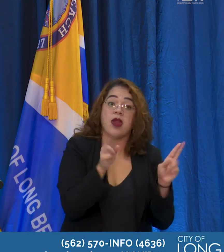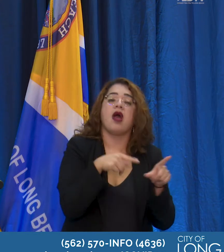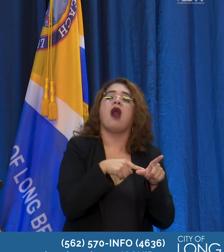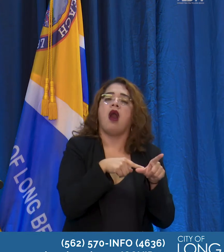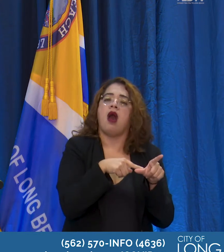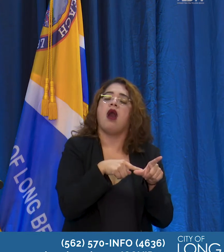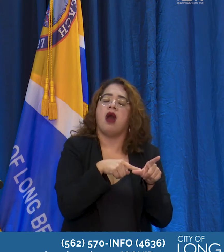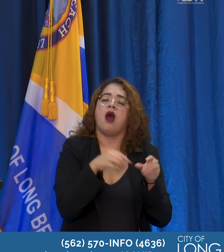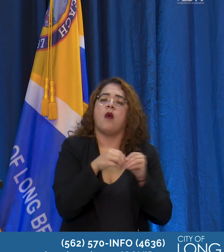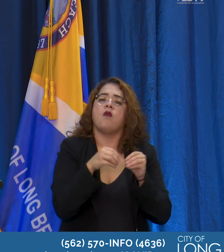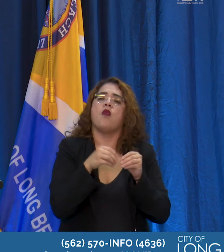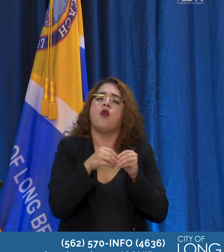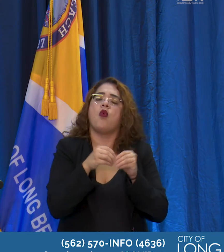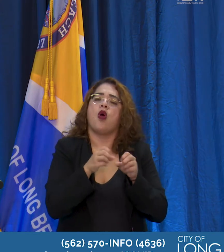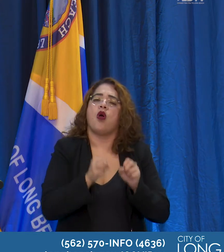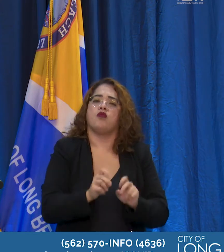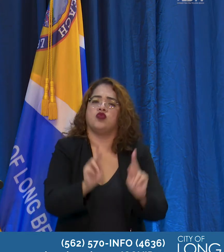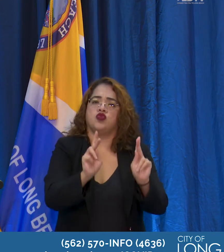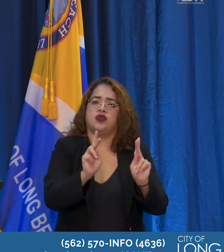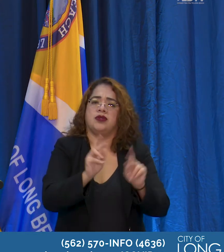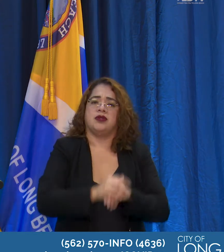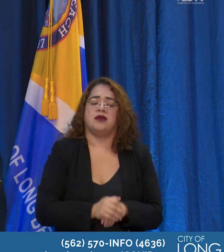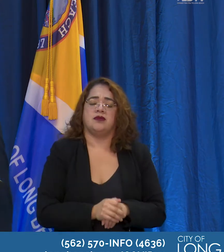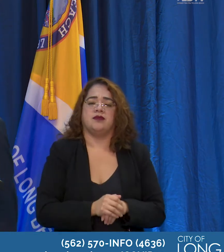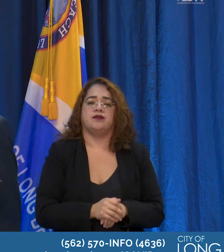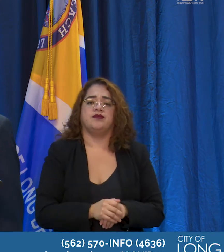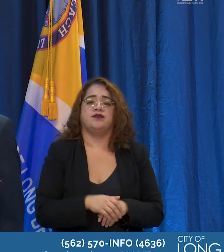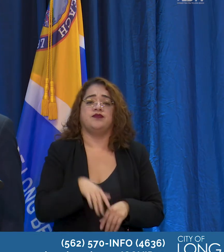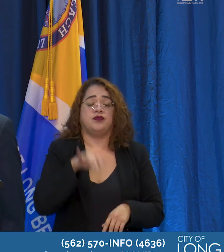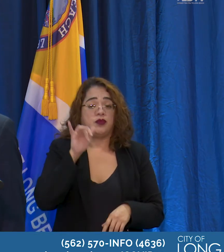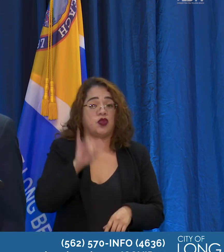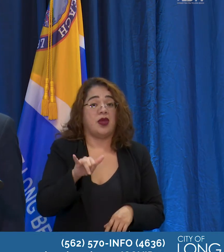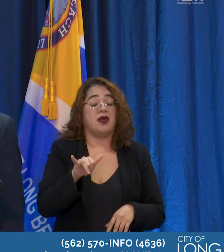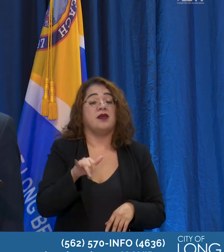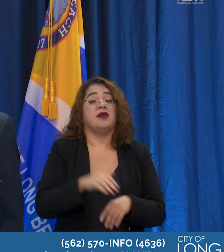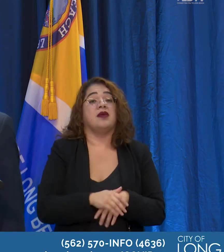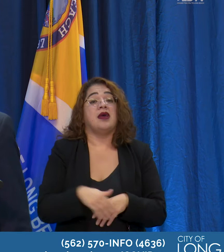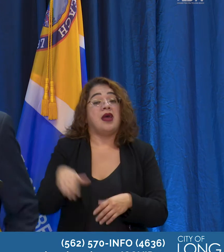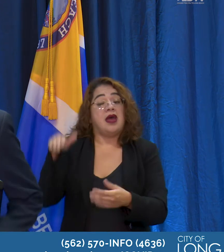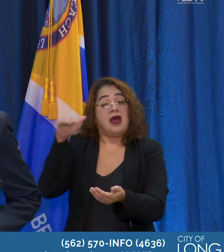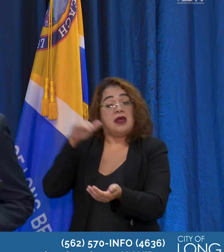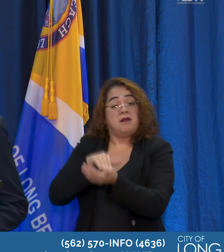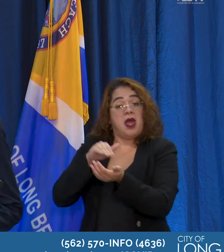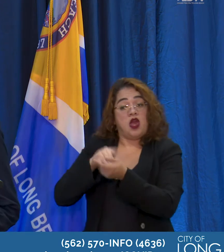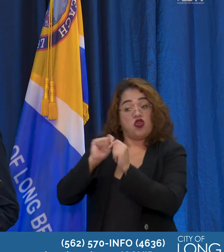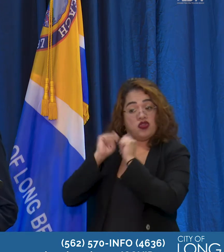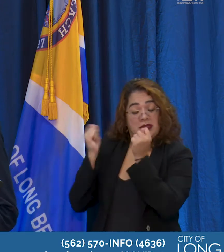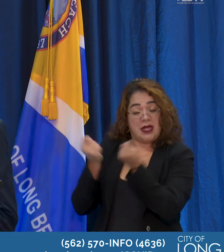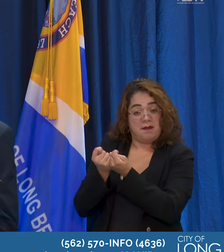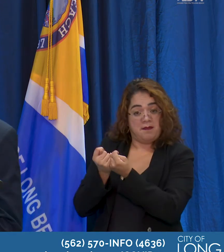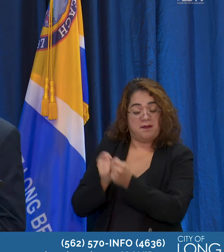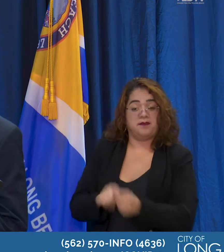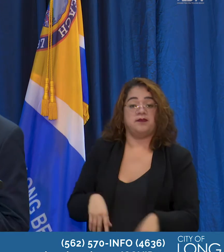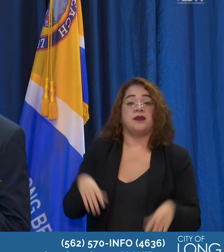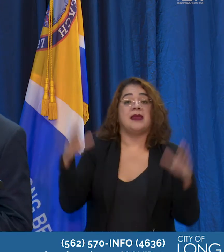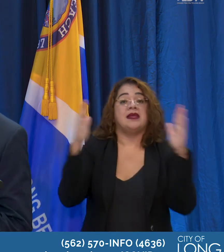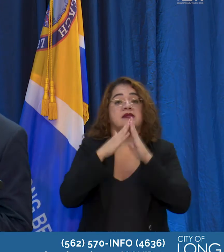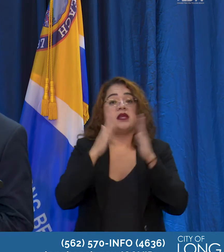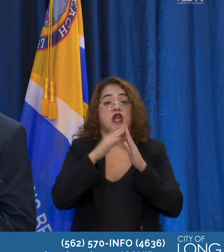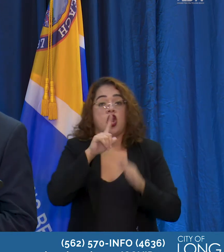the law and is supported by the, the, the medical team, I think that is where the health department is headed